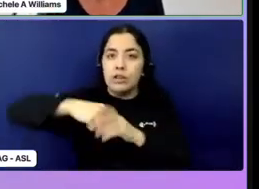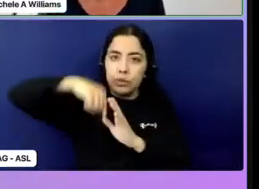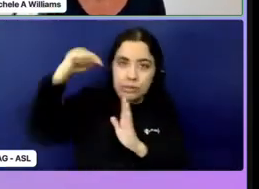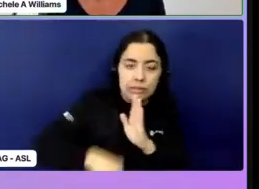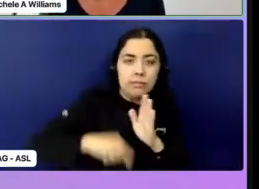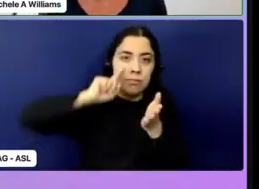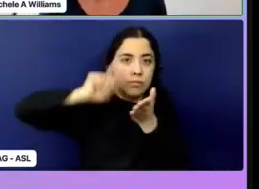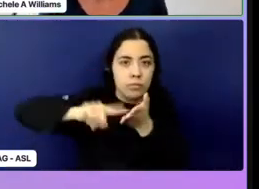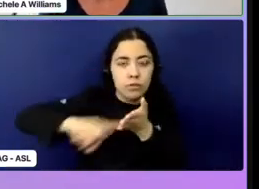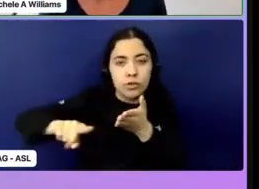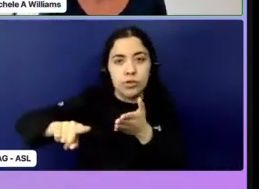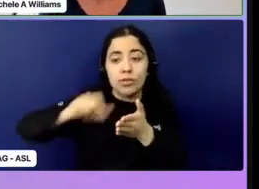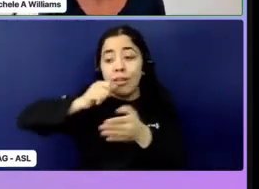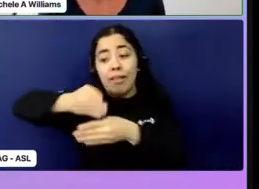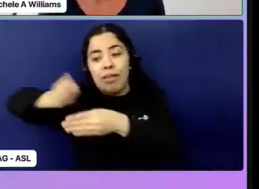participants need to be authentically included in